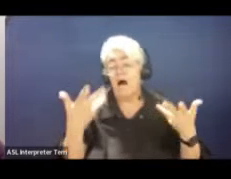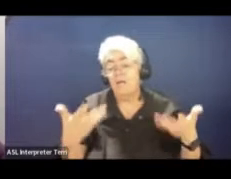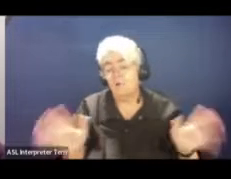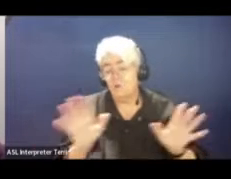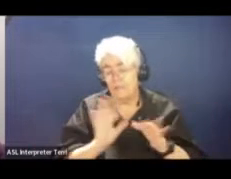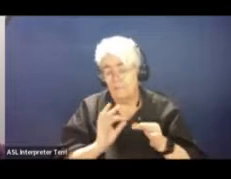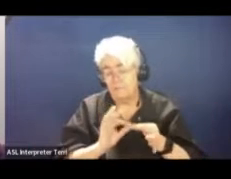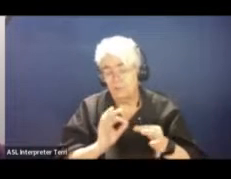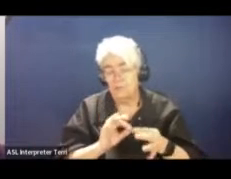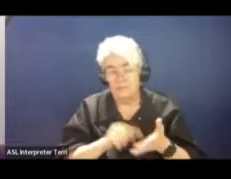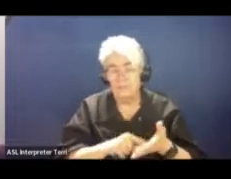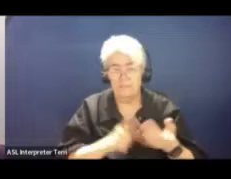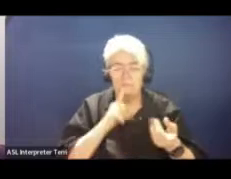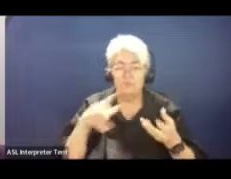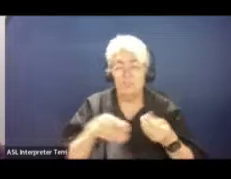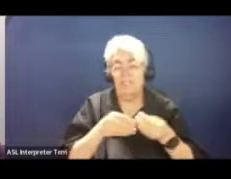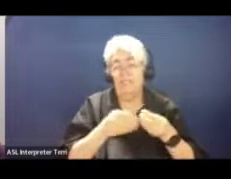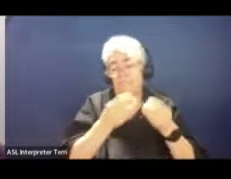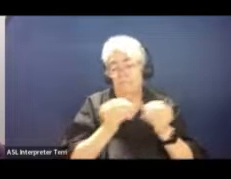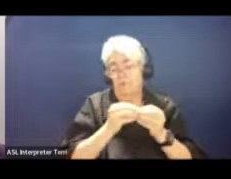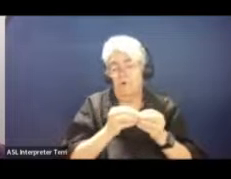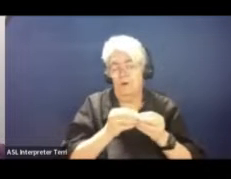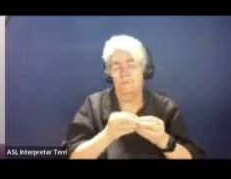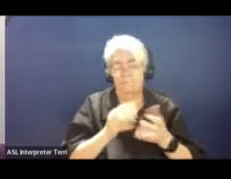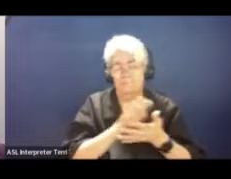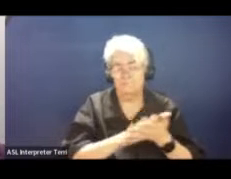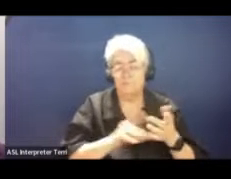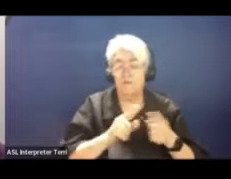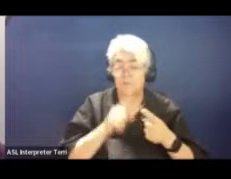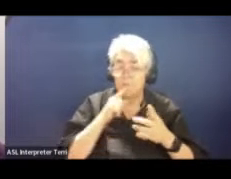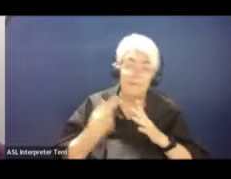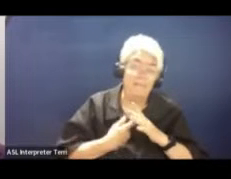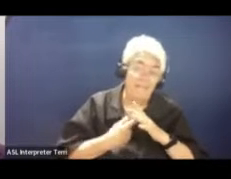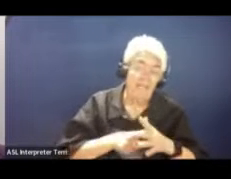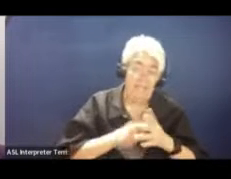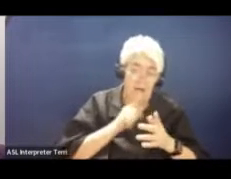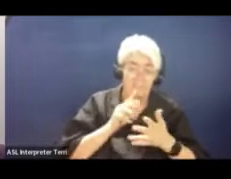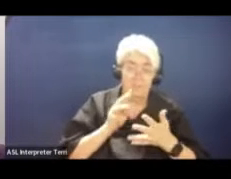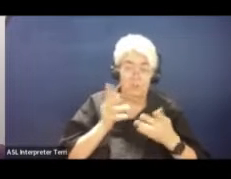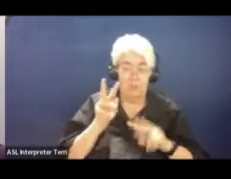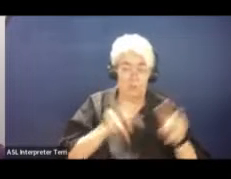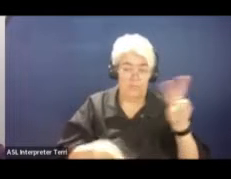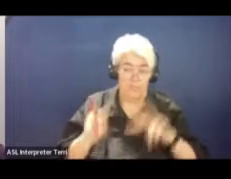some different items. So at the beginning of the screening process, and throughout, we're going to do a couple of things,